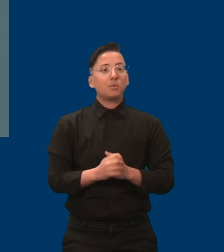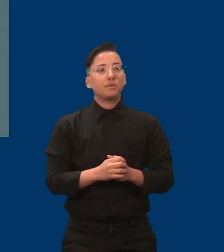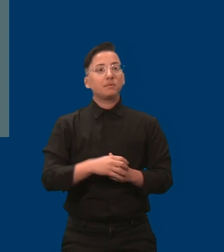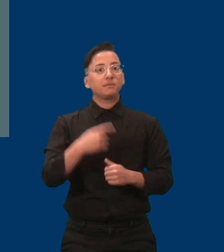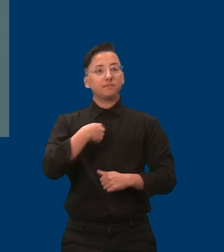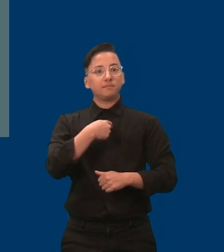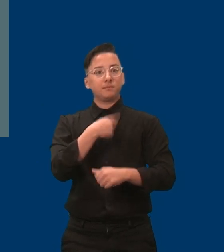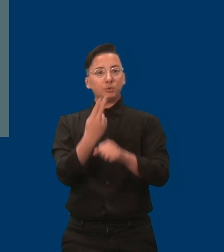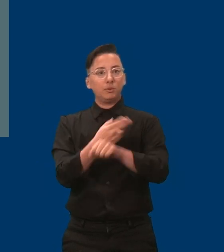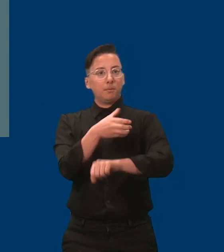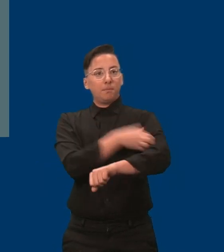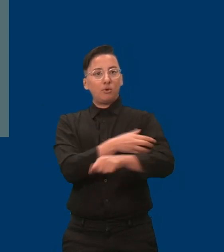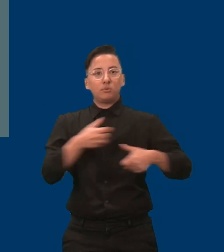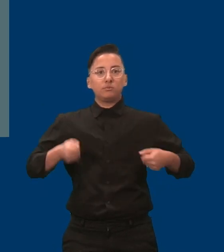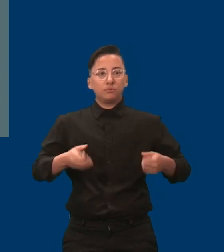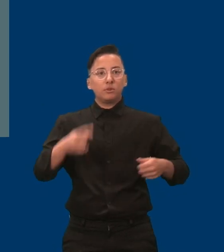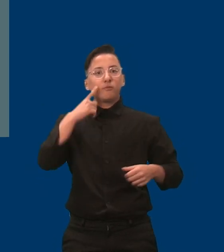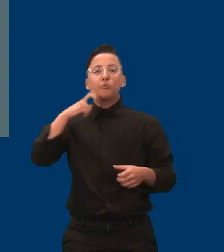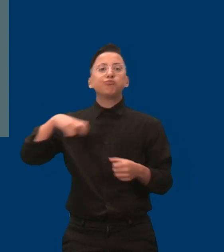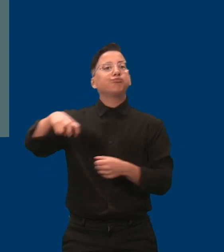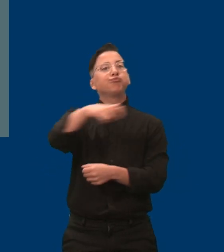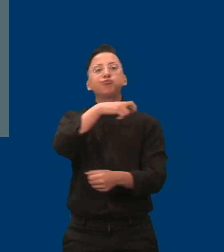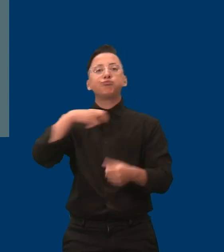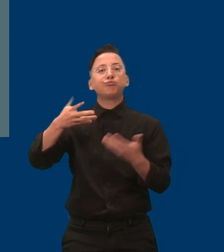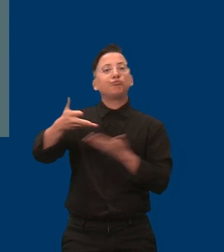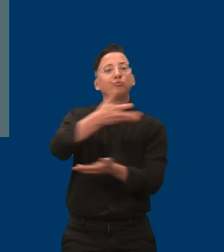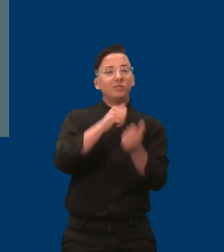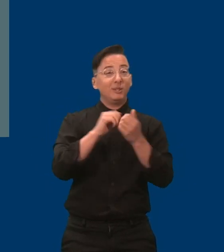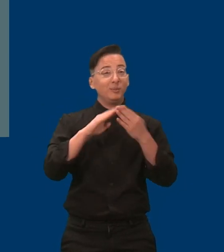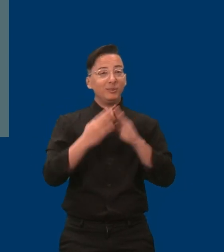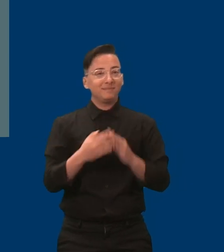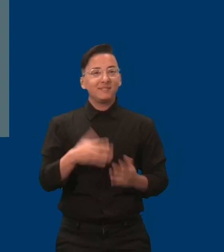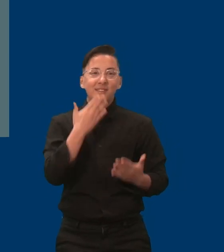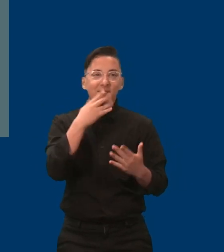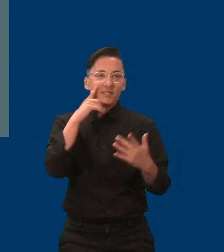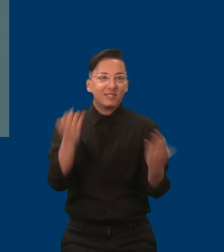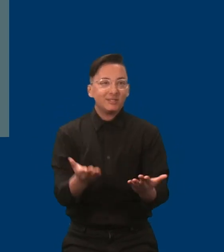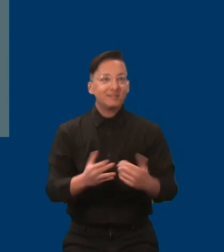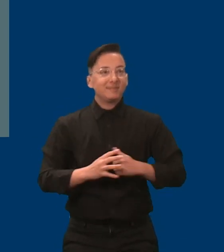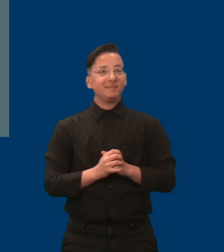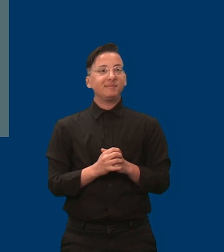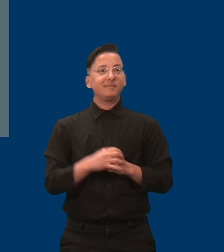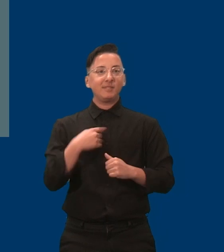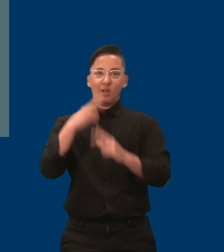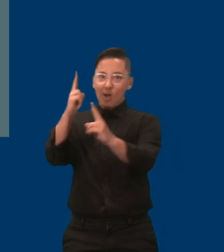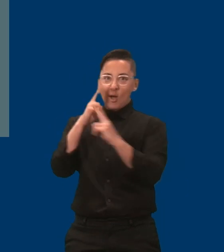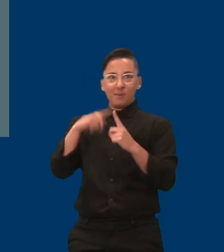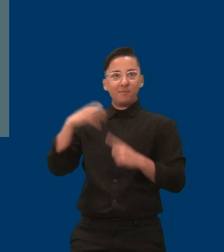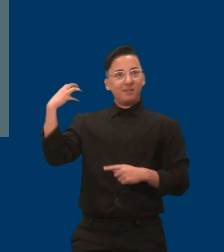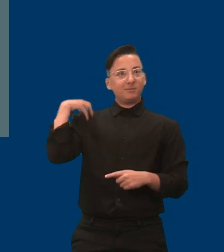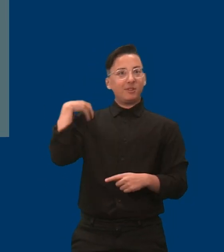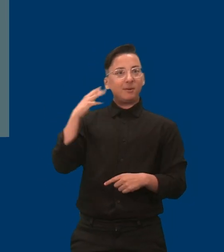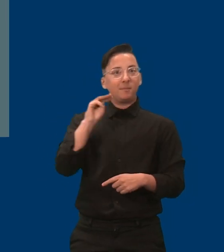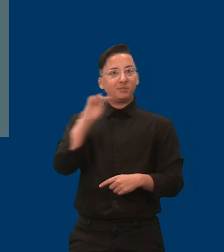Thank you for coming to the legislative forum. I am honored to be the Chairperson of the Minnesota Council on Disability.